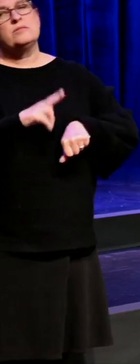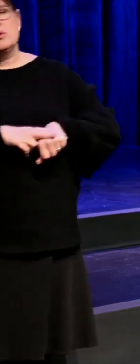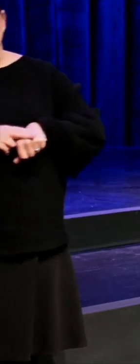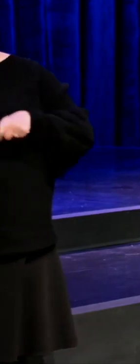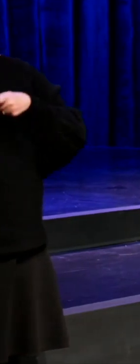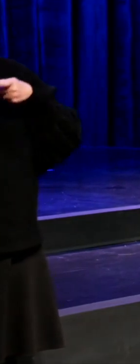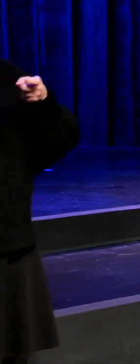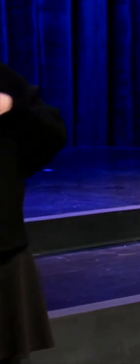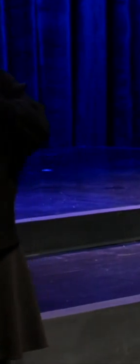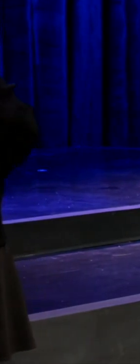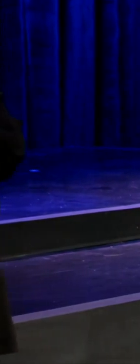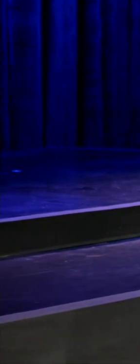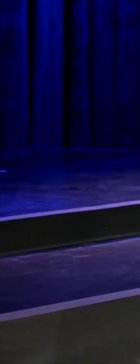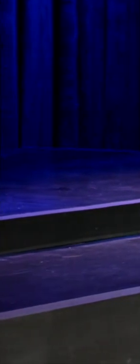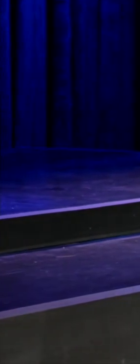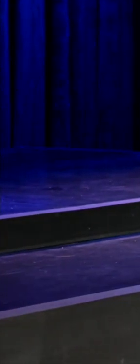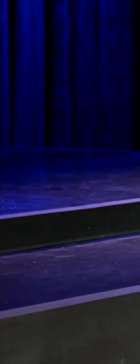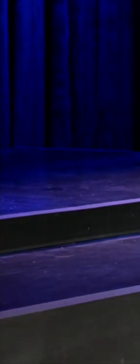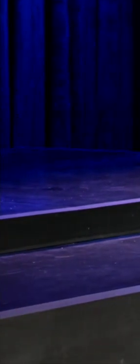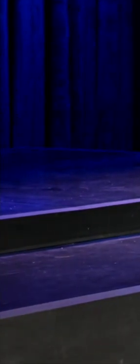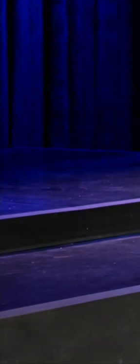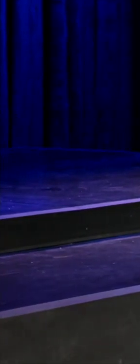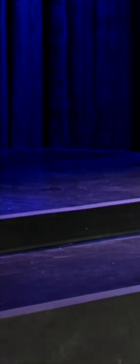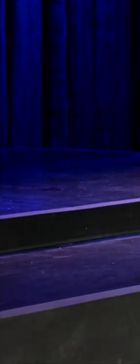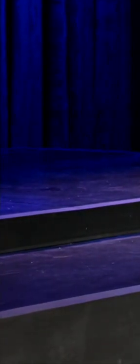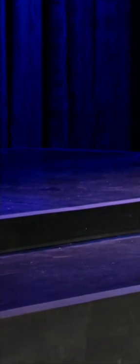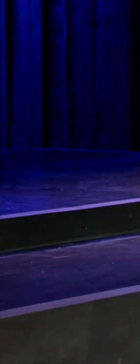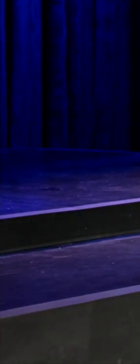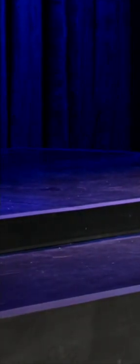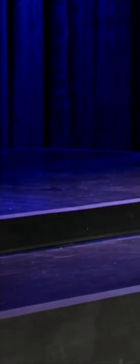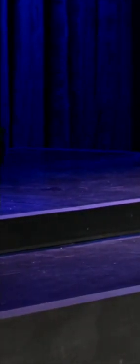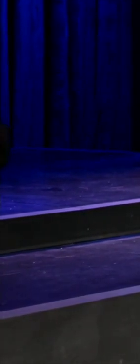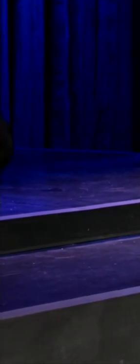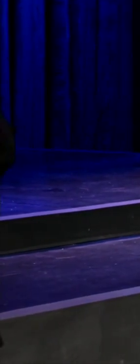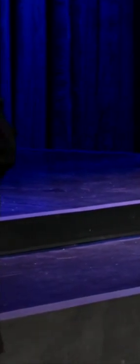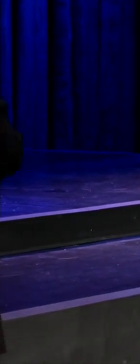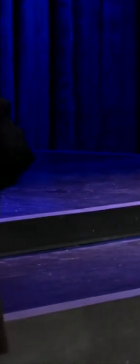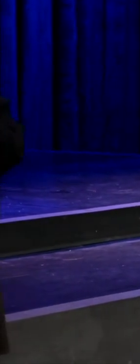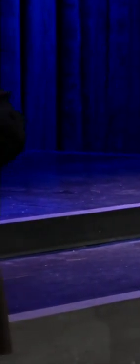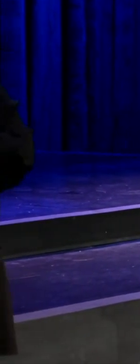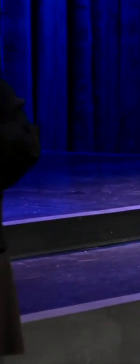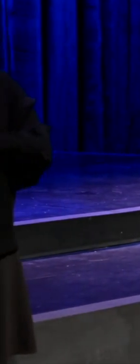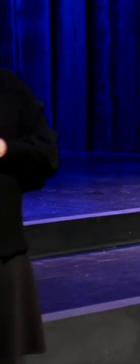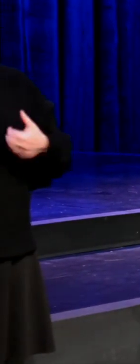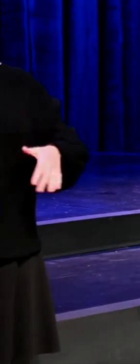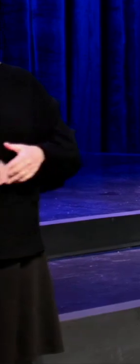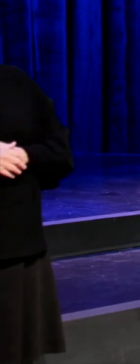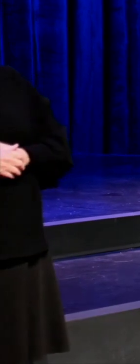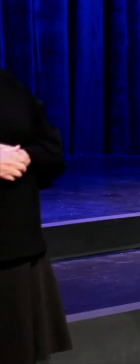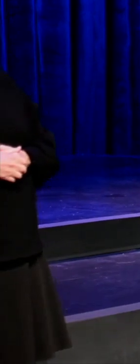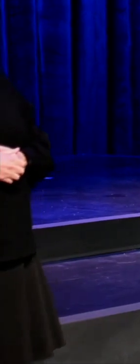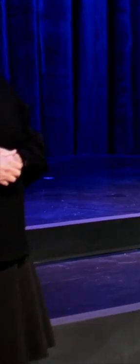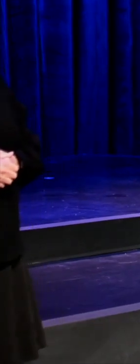stress which is extremely difficult to do when having seizures is so stressful and my parents